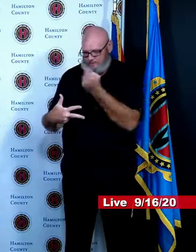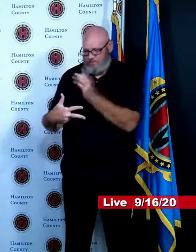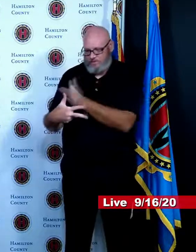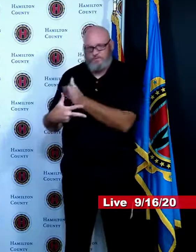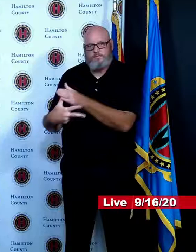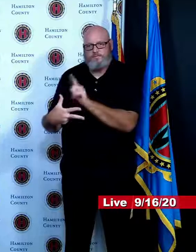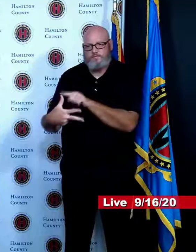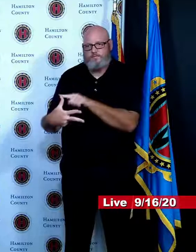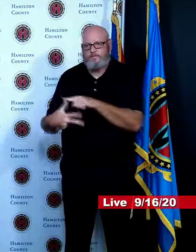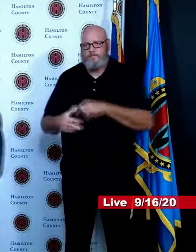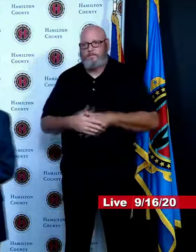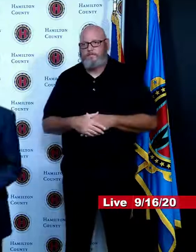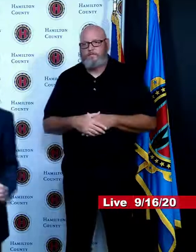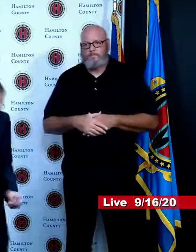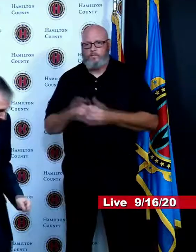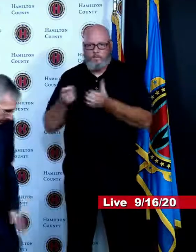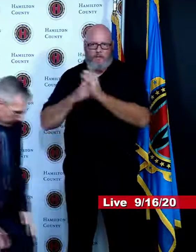thank you